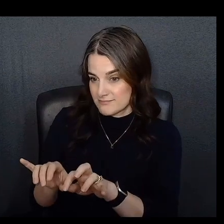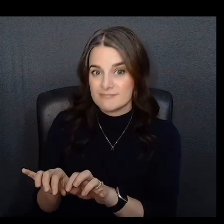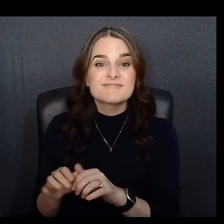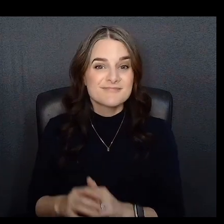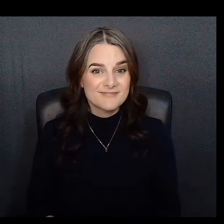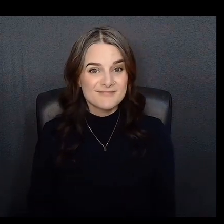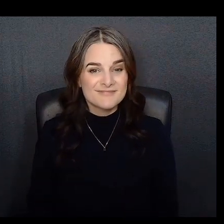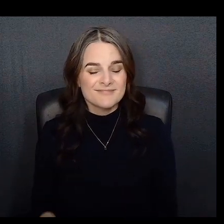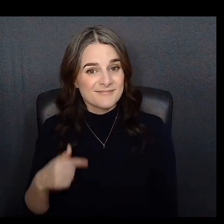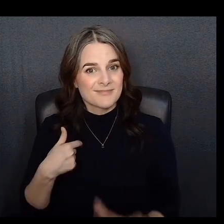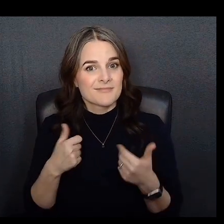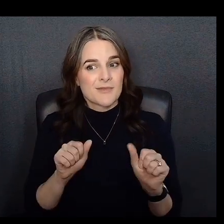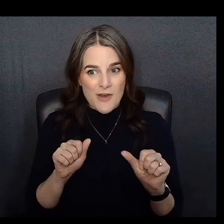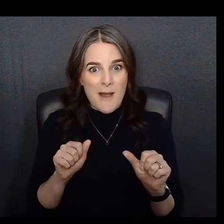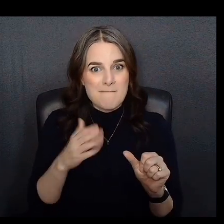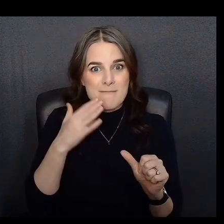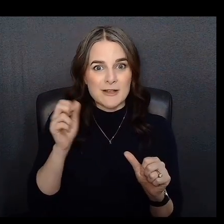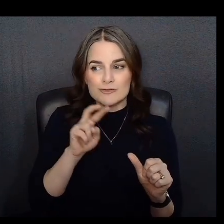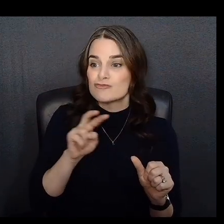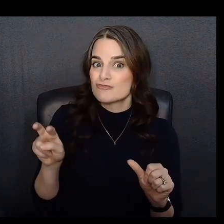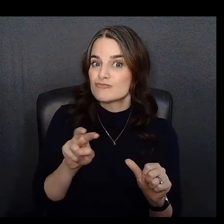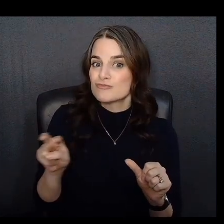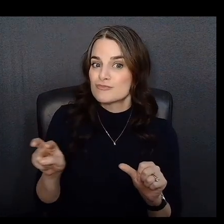I will do my best to keep an eye on the chat